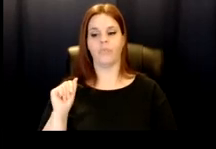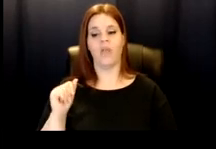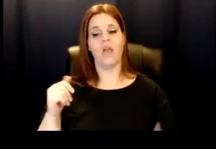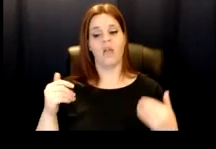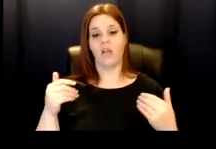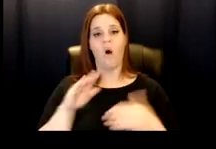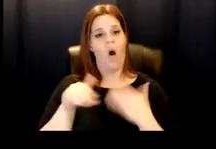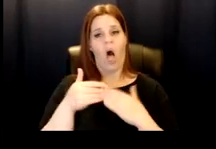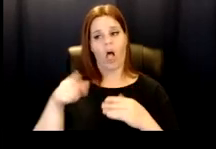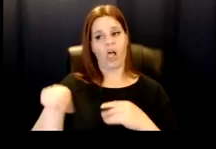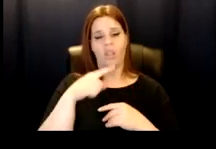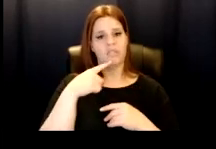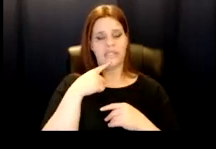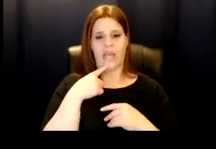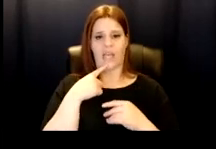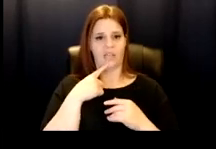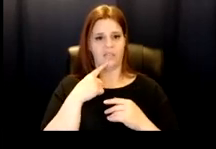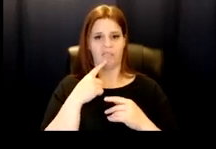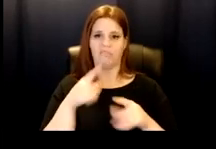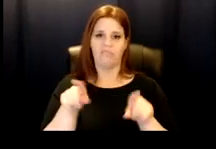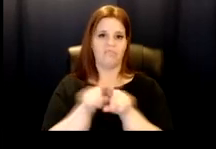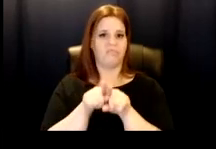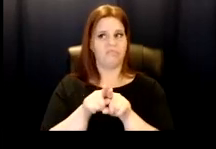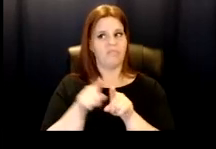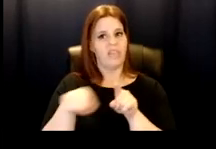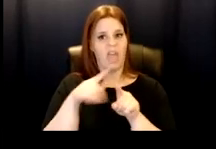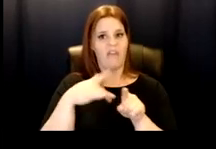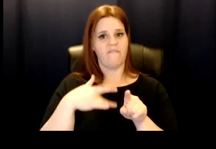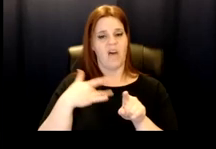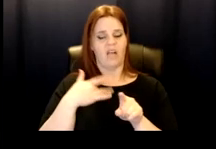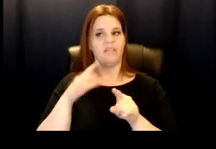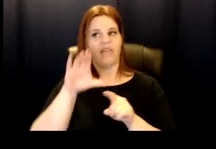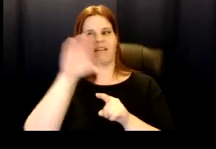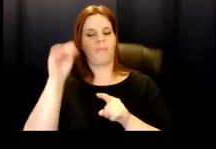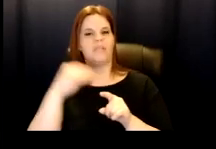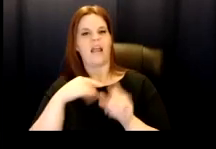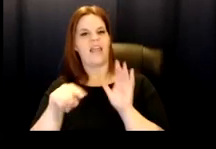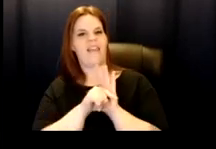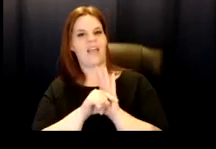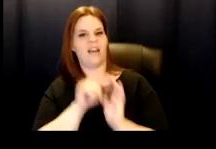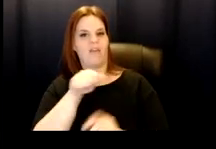that they felt that employers had a negative attitude about disabilities, and particularly